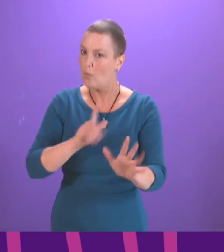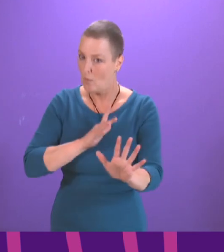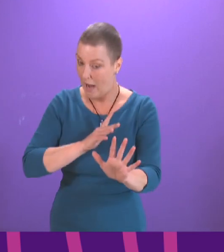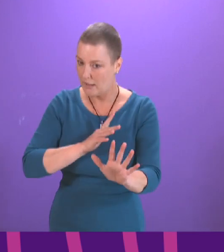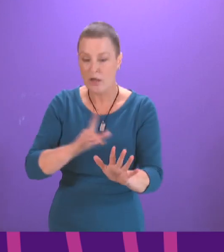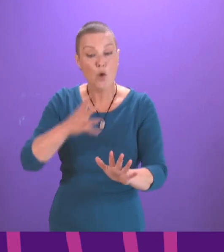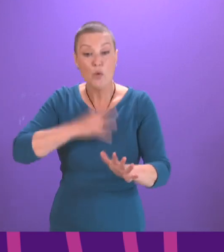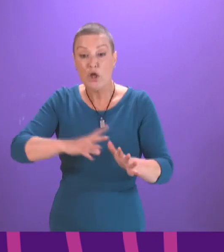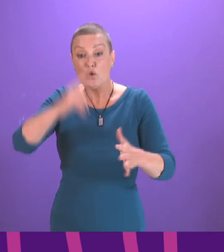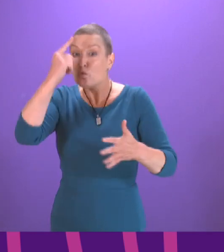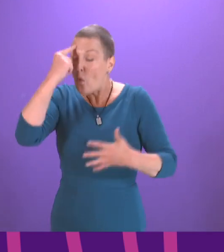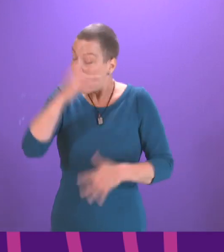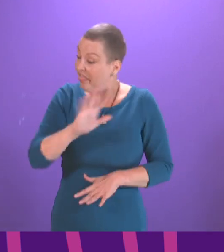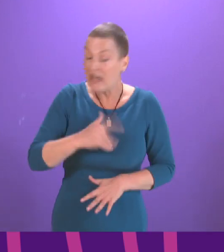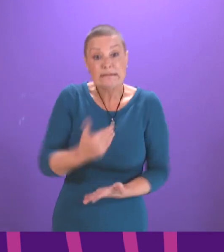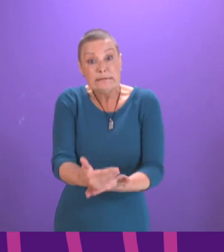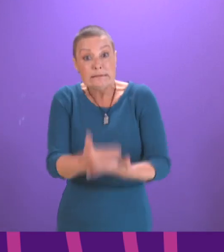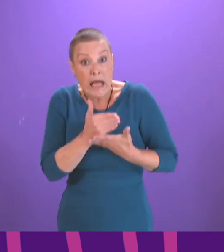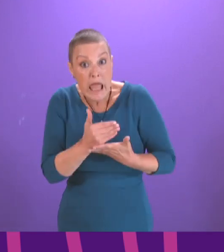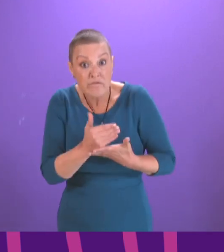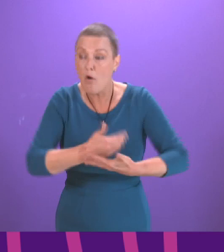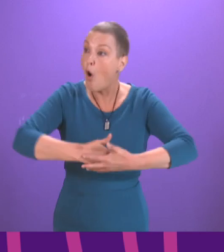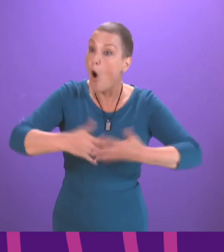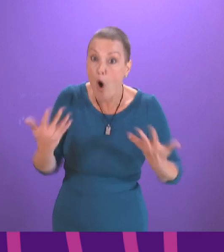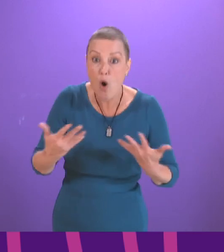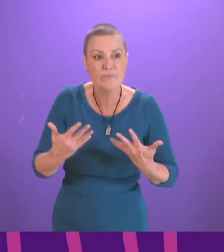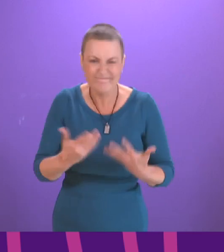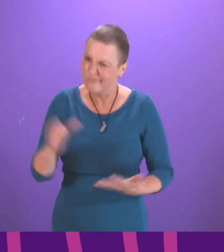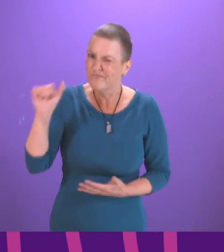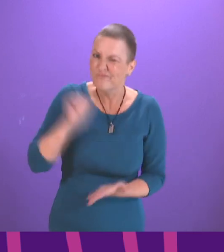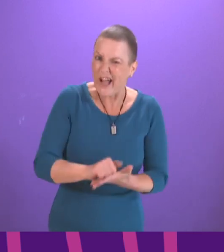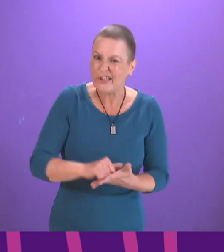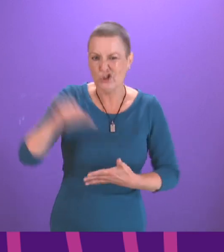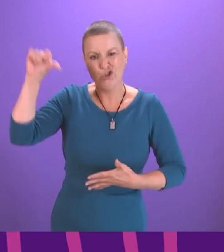we do not judge it safe or prudent to place any part of the country into the baseline